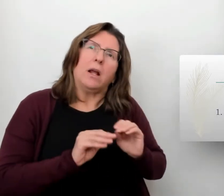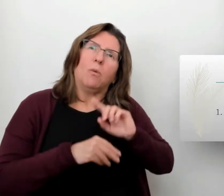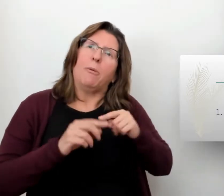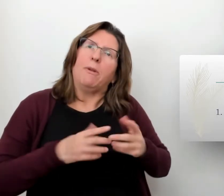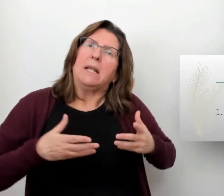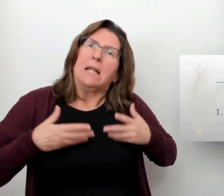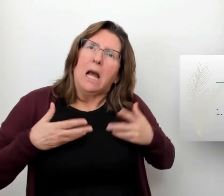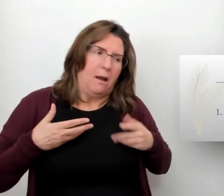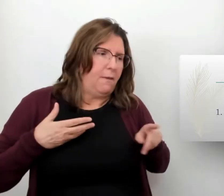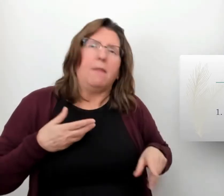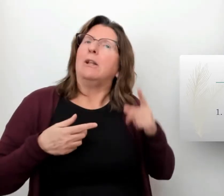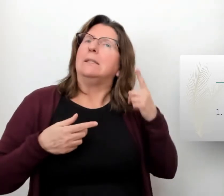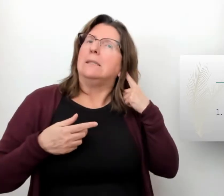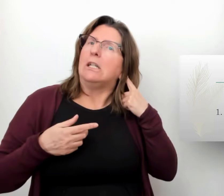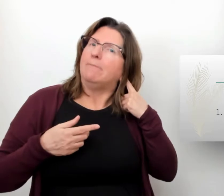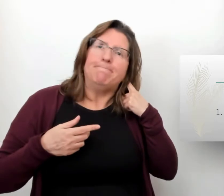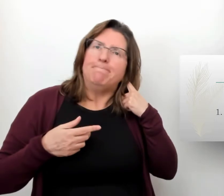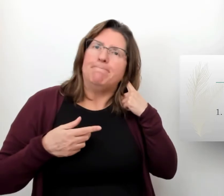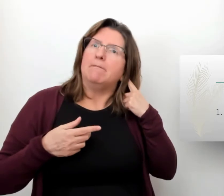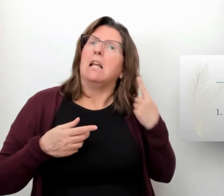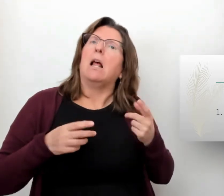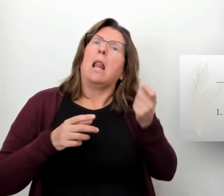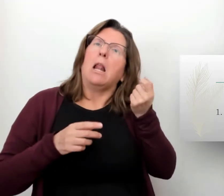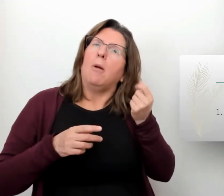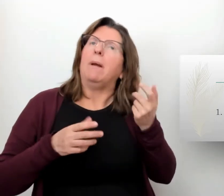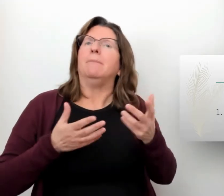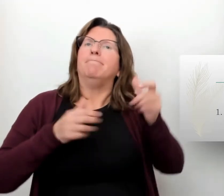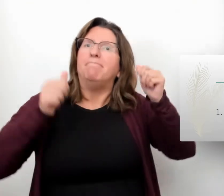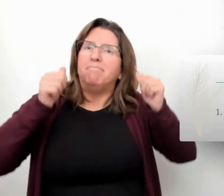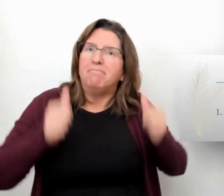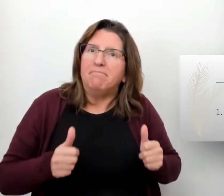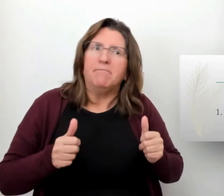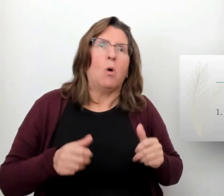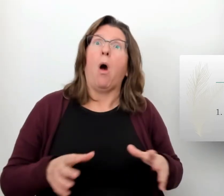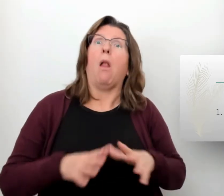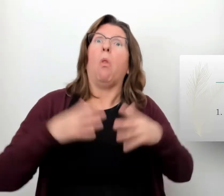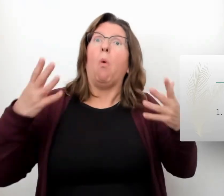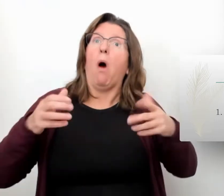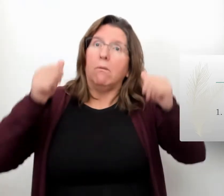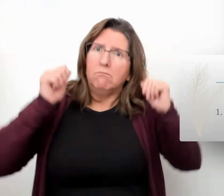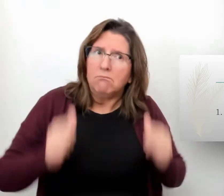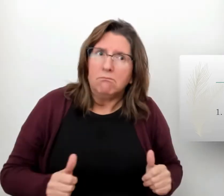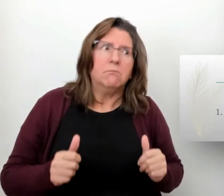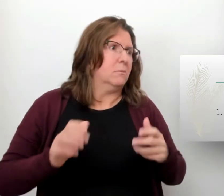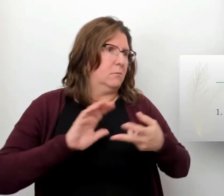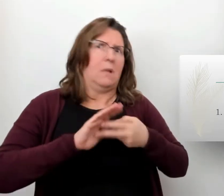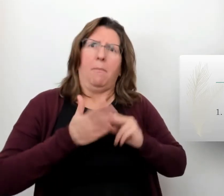We can surmise as they were growing up they were never told the truth about their hearing loss.